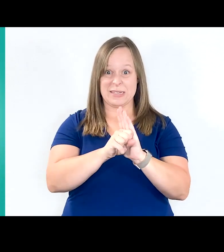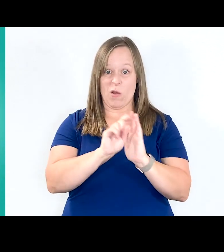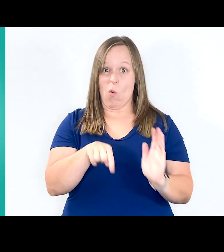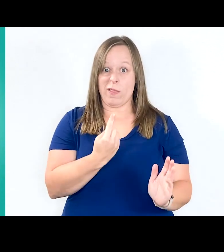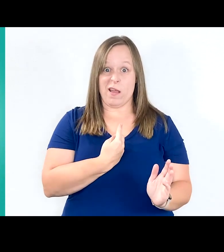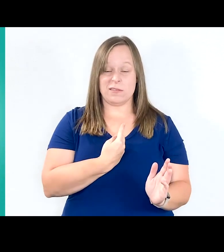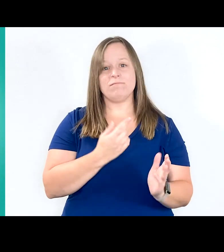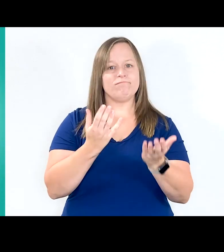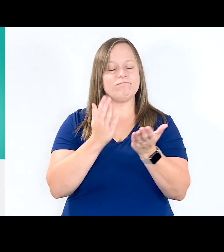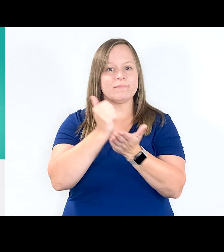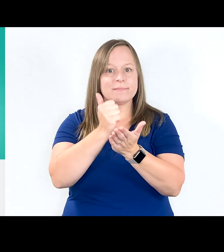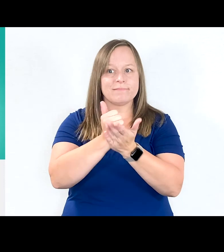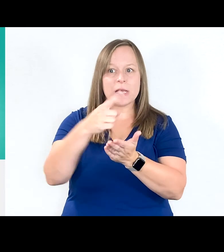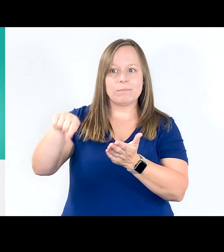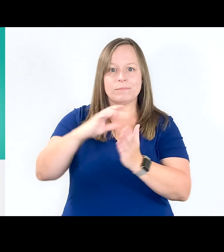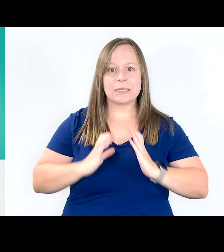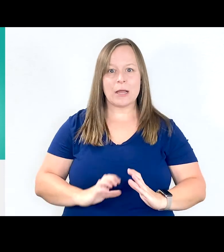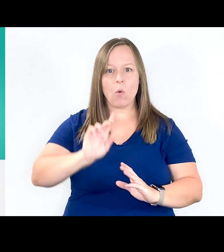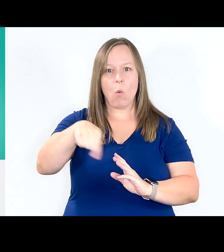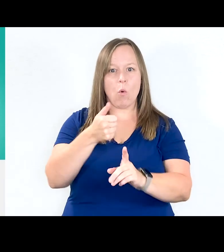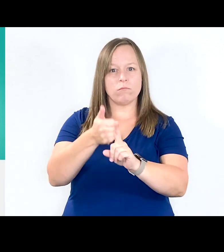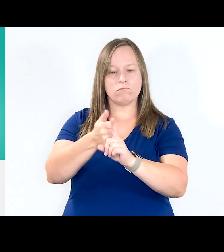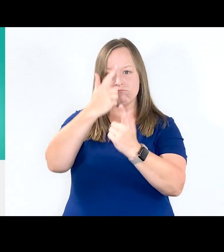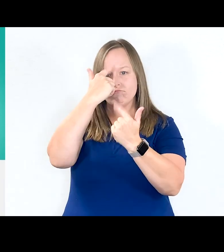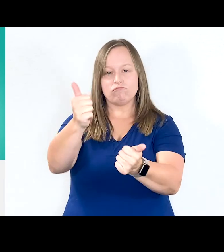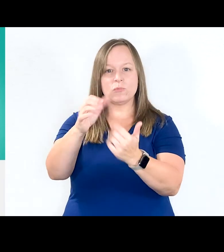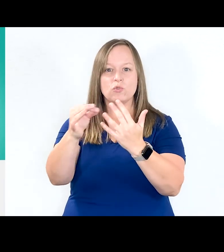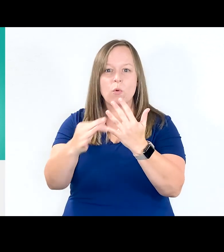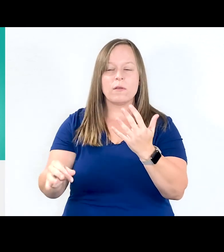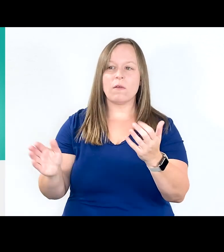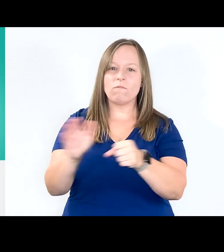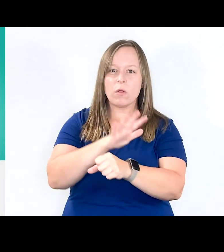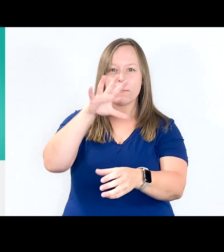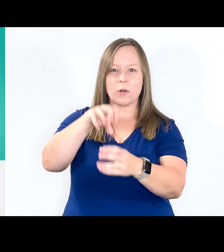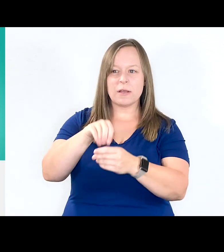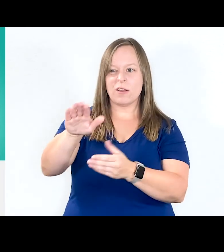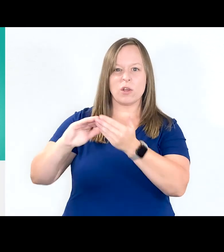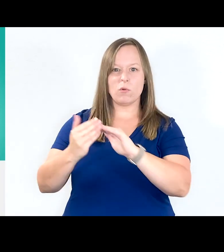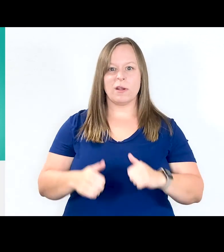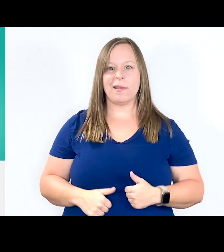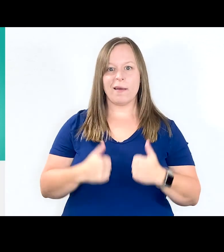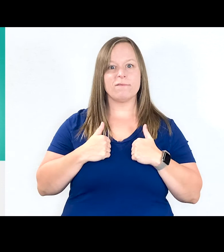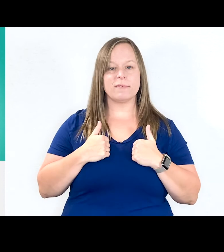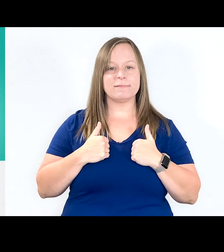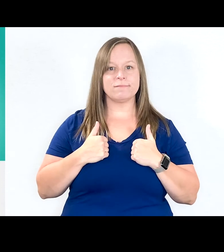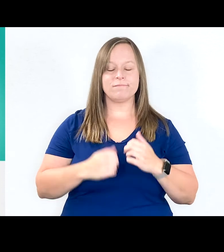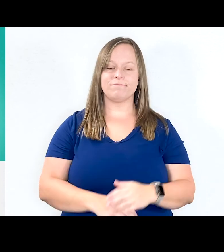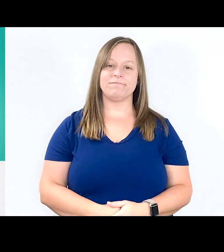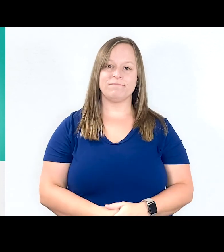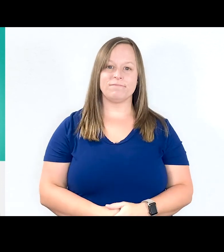in New York State, our goal is to help our clients exercise their own life choices and fully participate in community life.